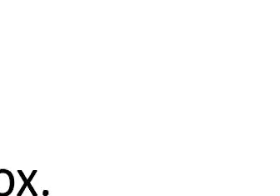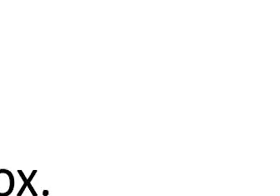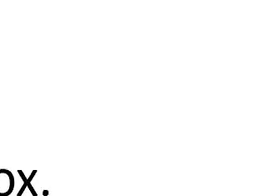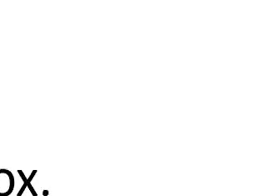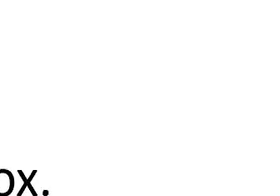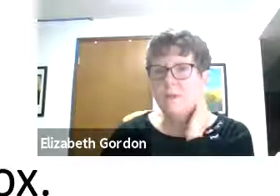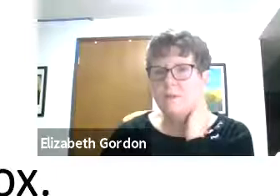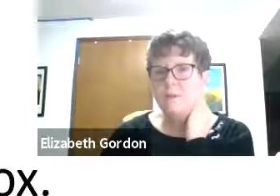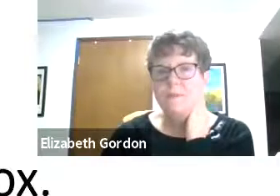Elizabeth Gordon: Thank you.